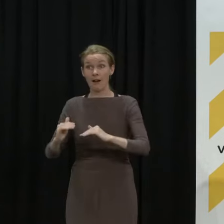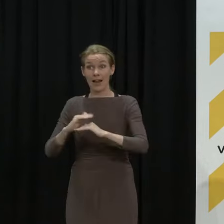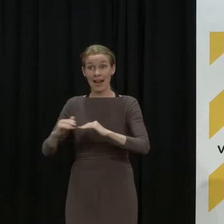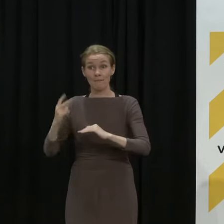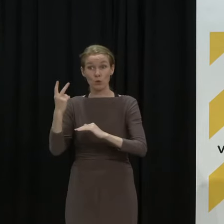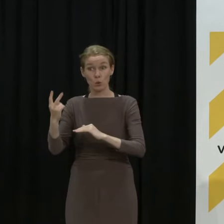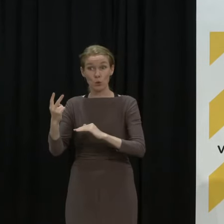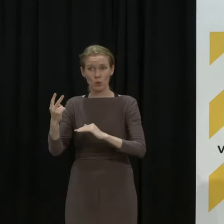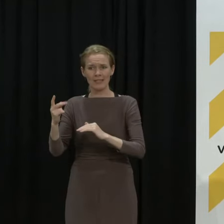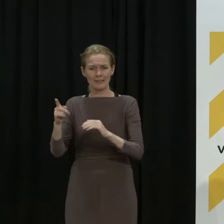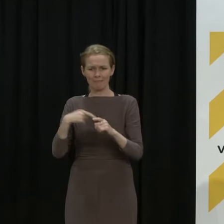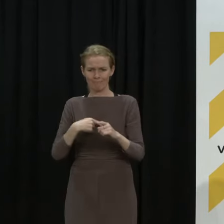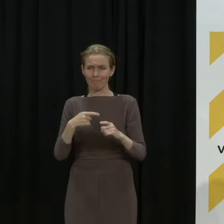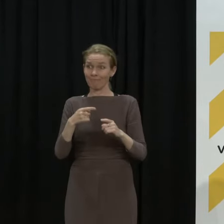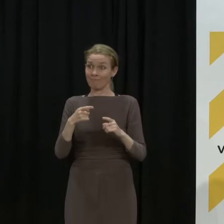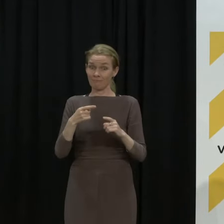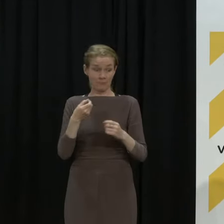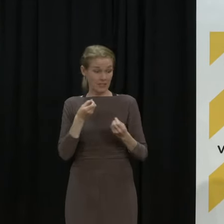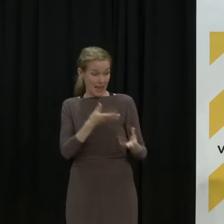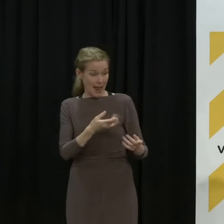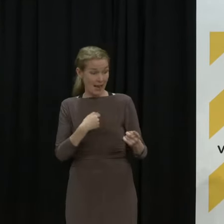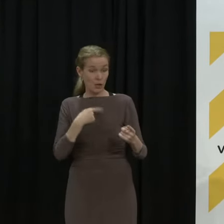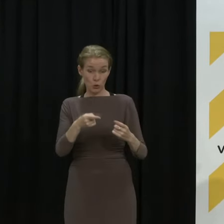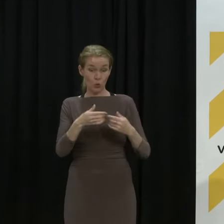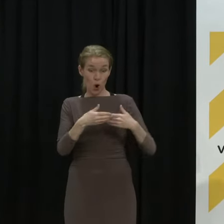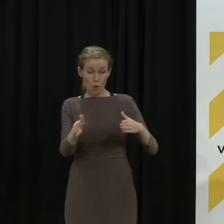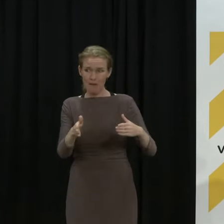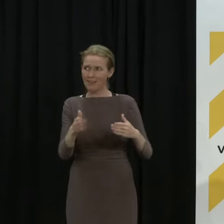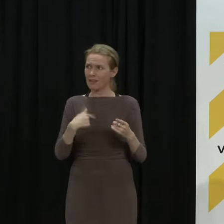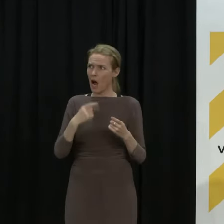requires adjustment from peopl.